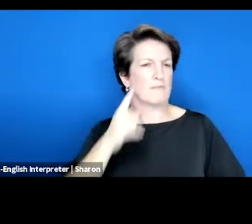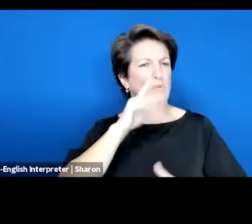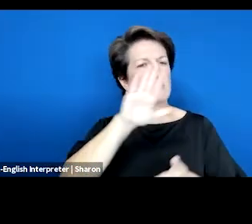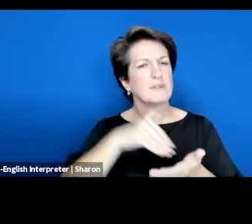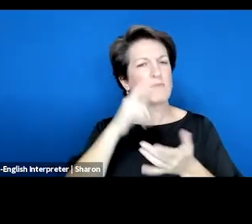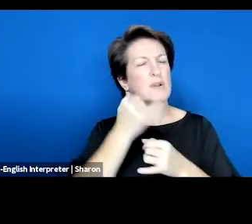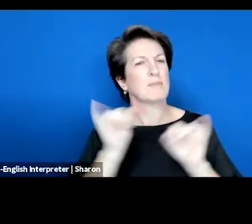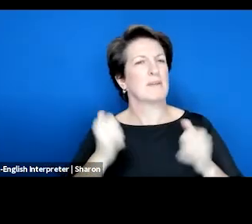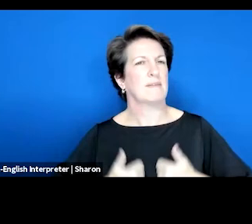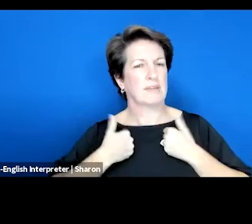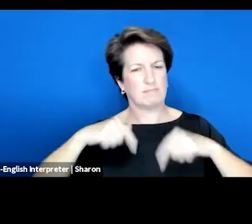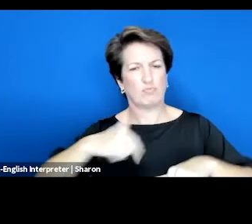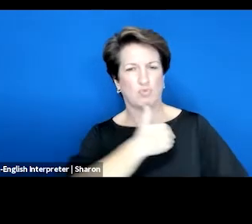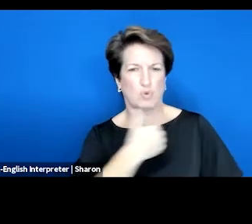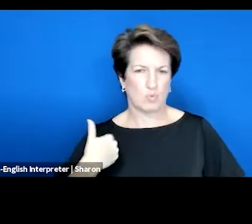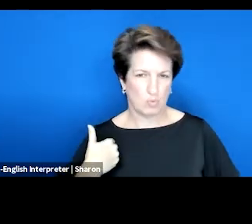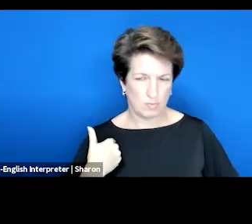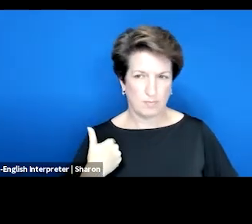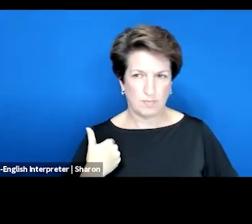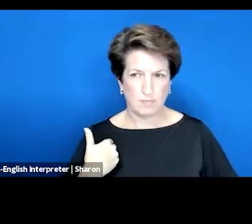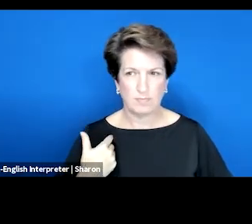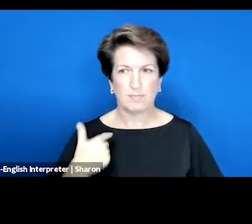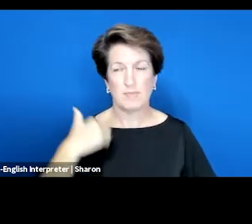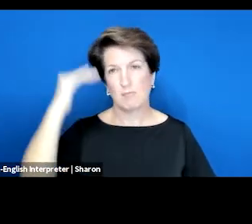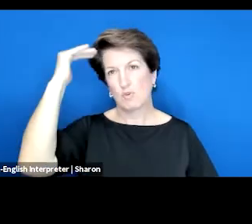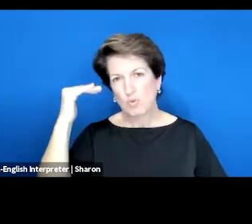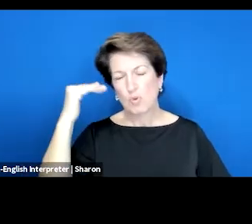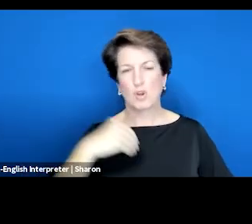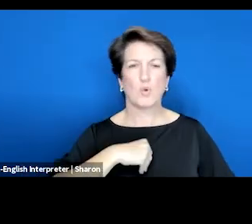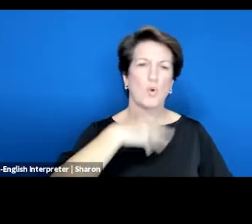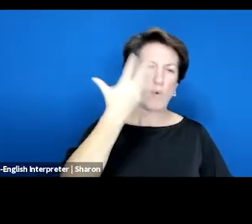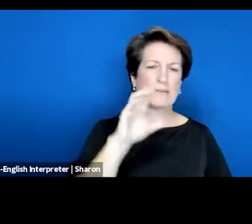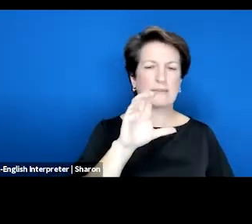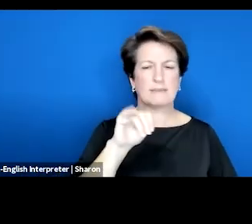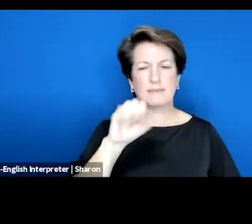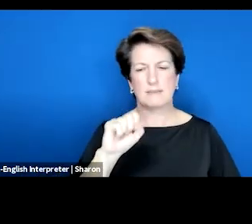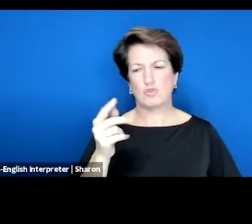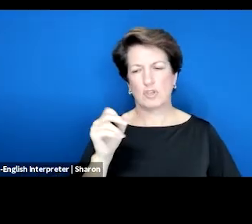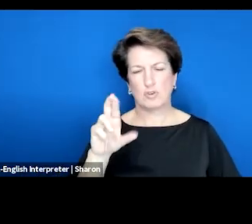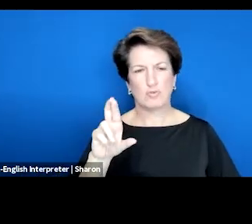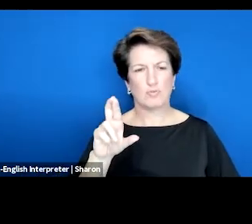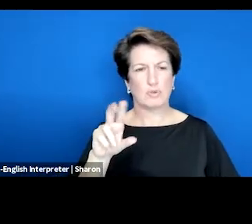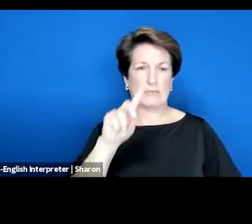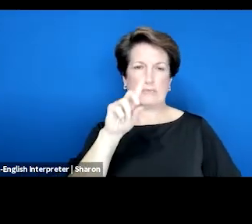more. Take it away, Wendy.